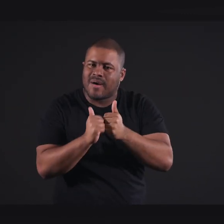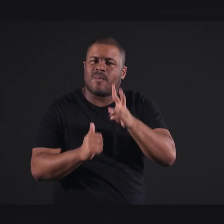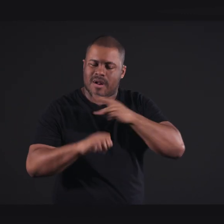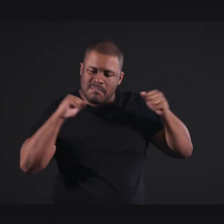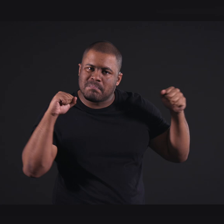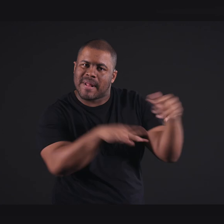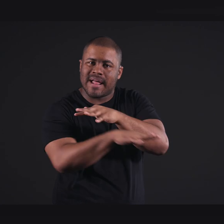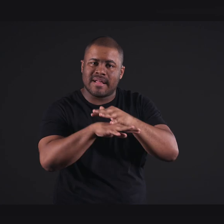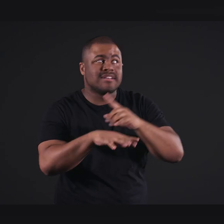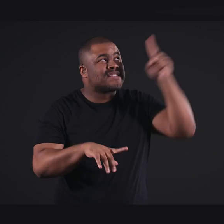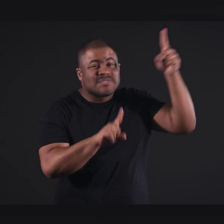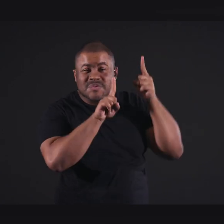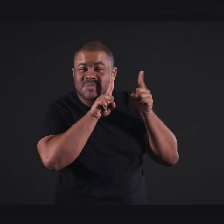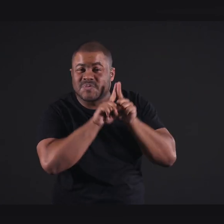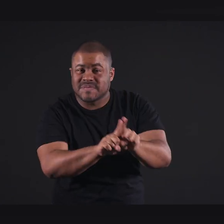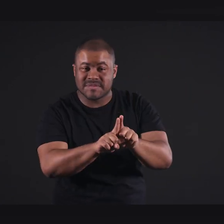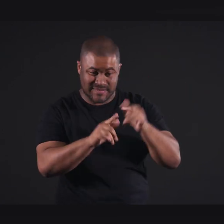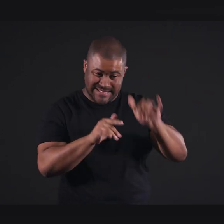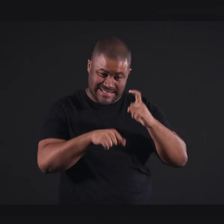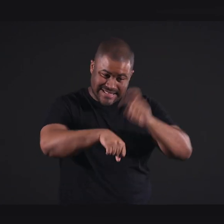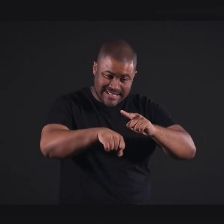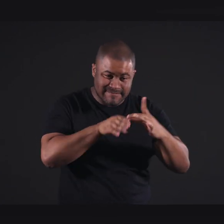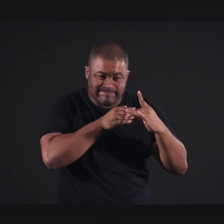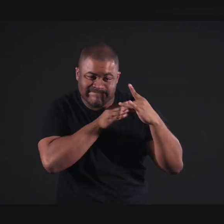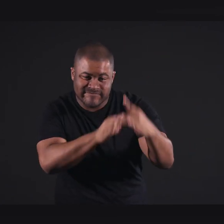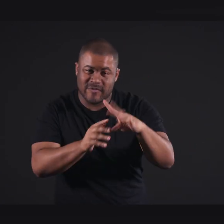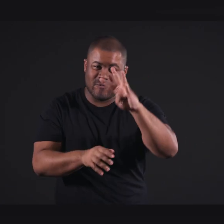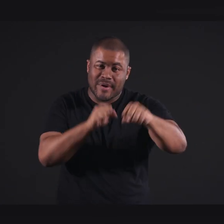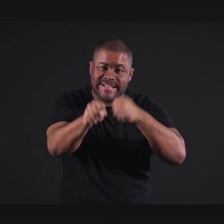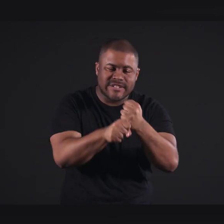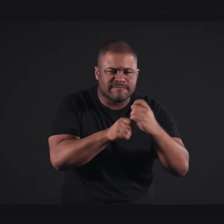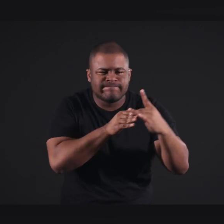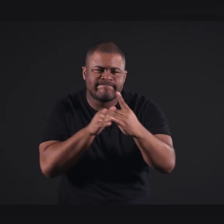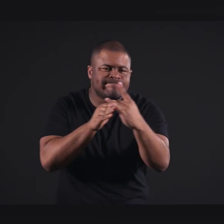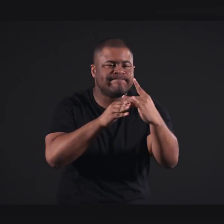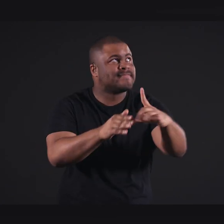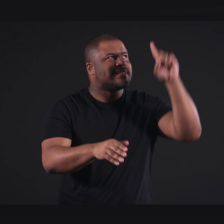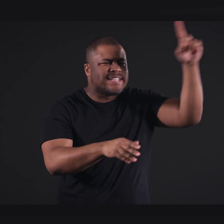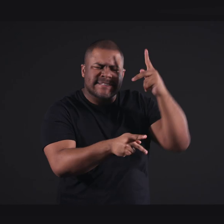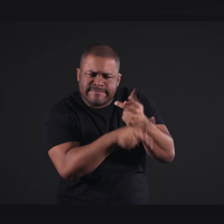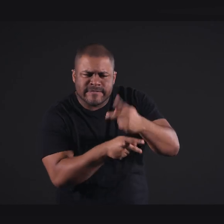I Am was with them through the wilderness in fire and cloud